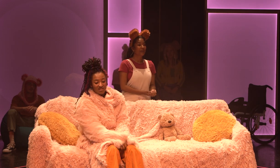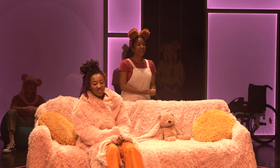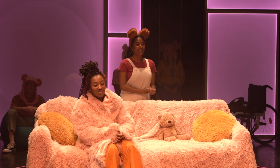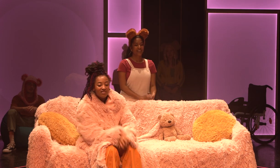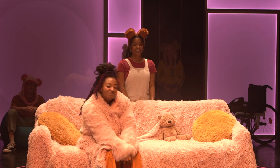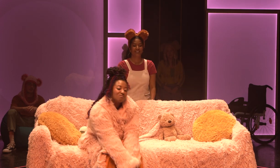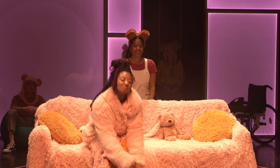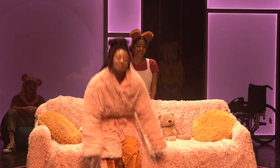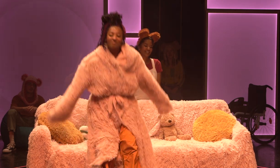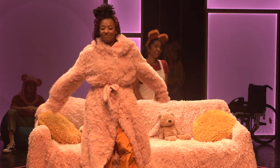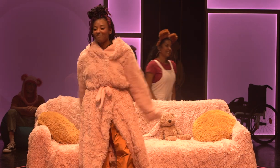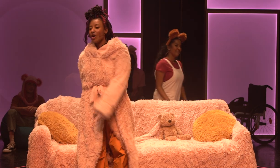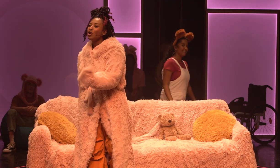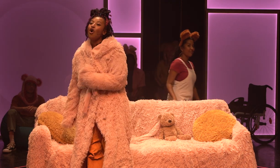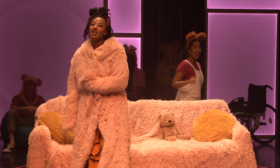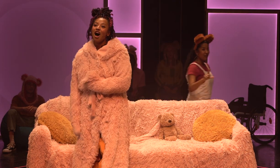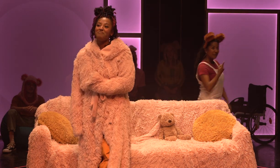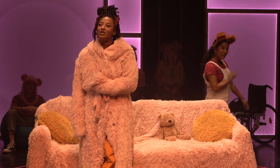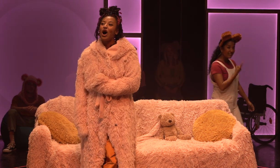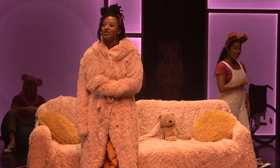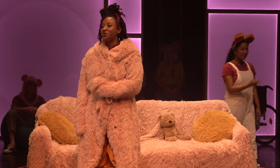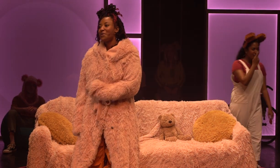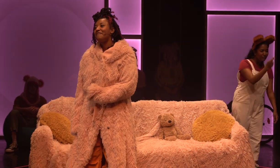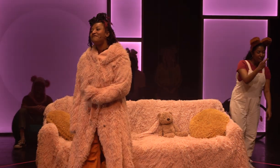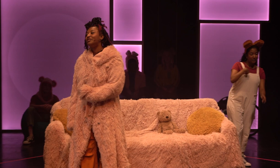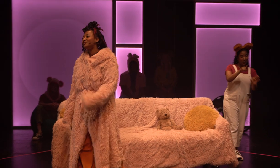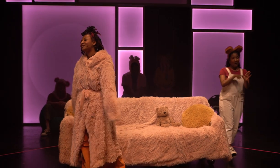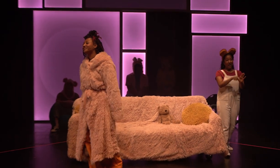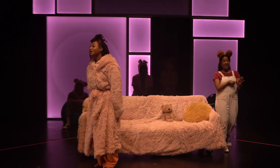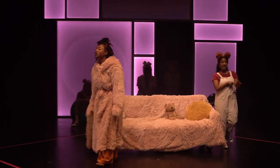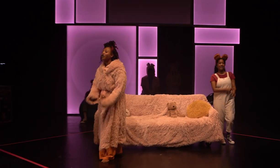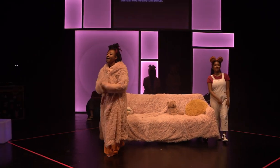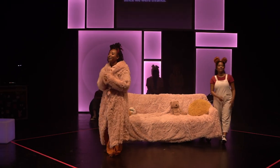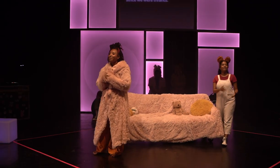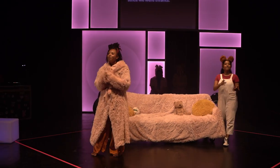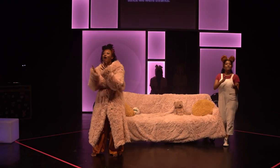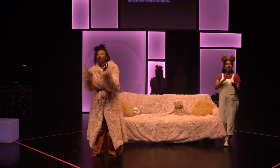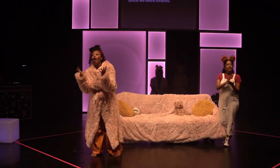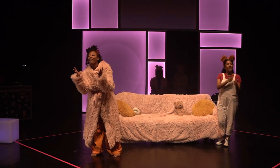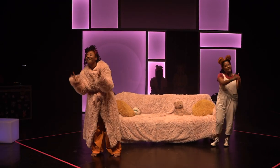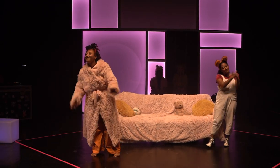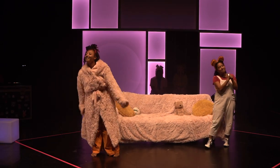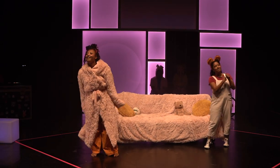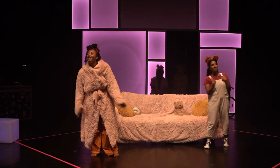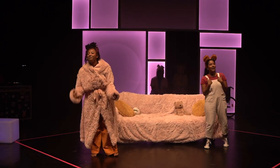already. Lauren and I have been tight since we were infants. She's like my rock.